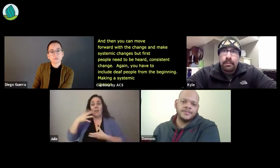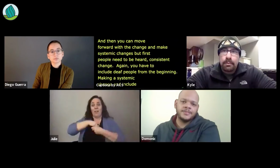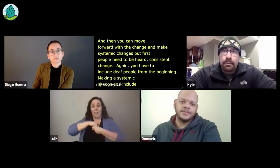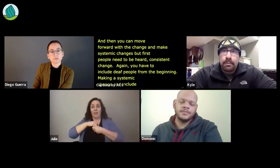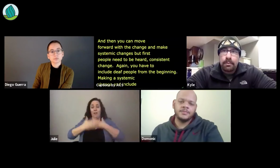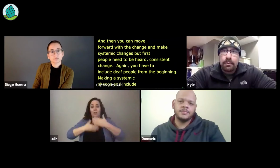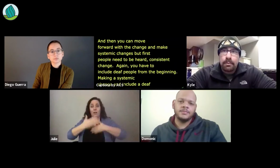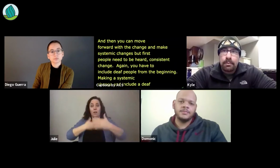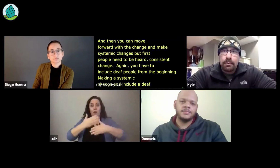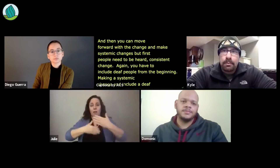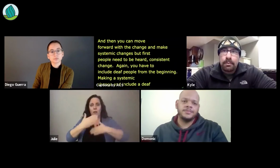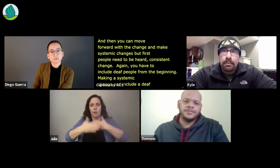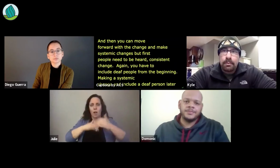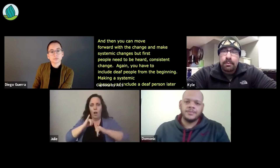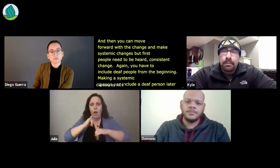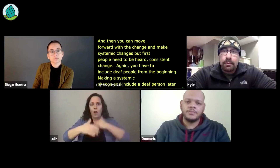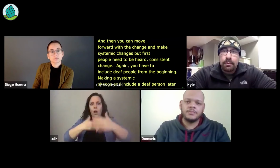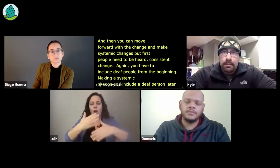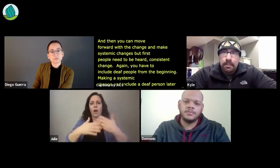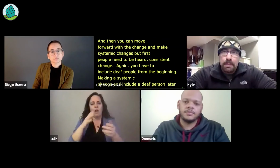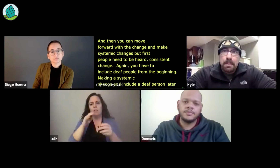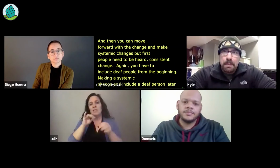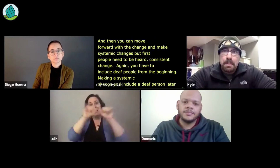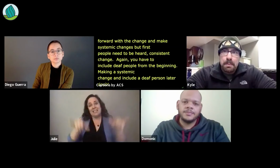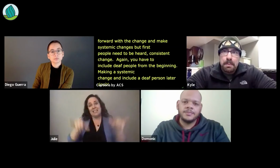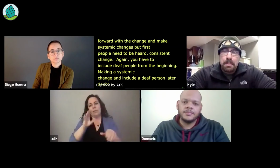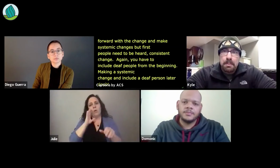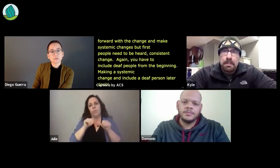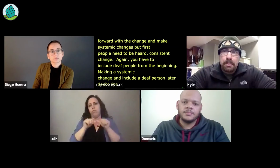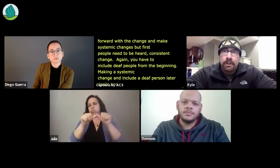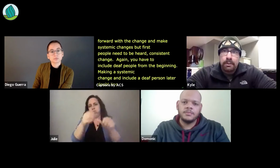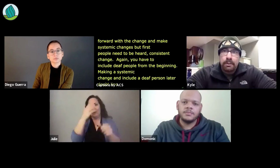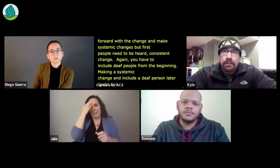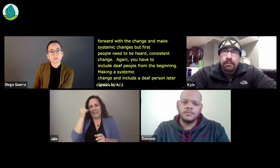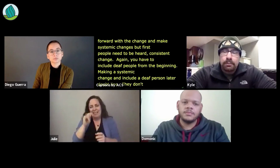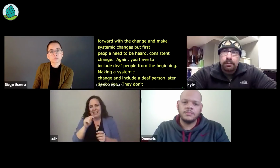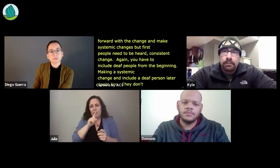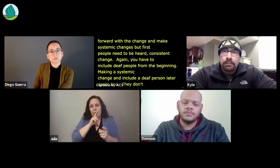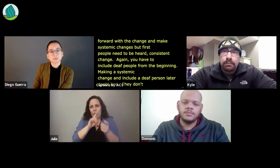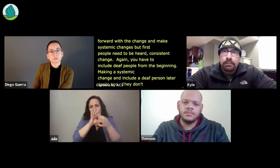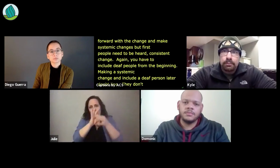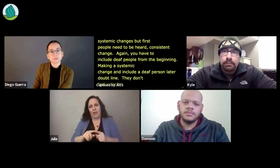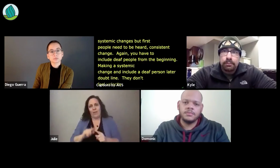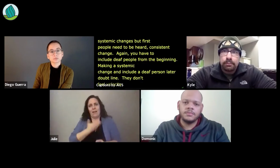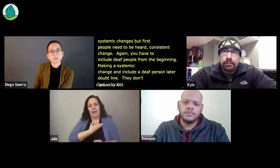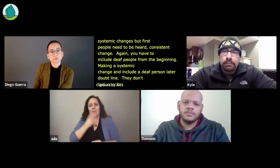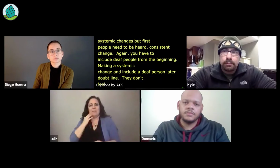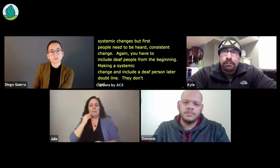But once they're in from the beginning, the system will continue that change because it's part of our shared experience.